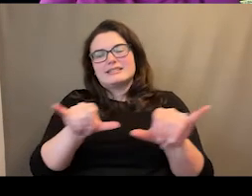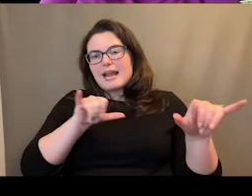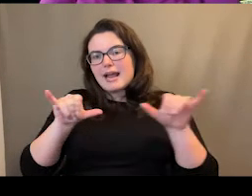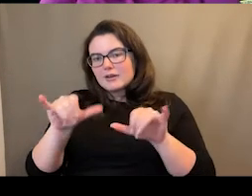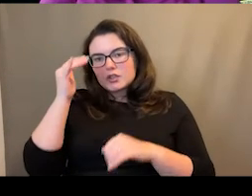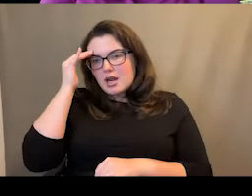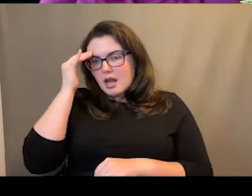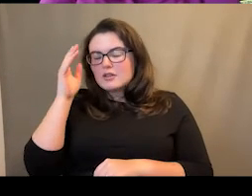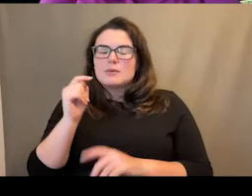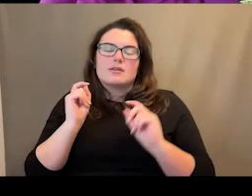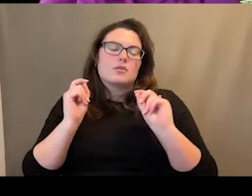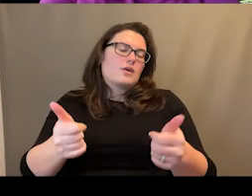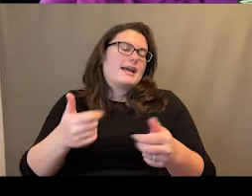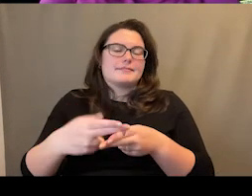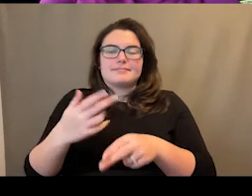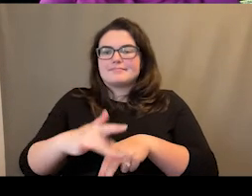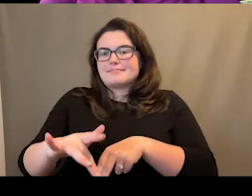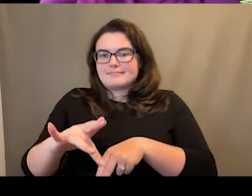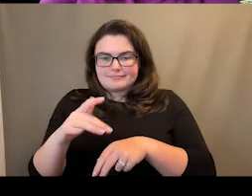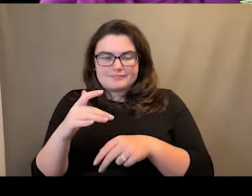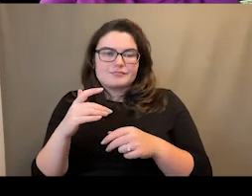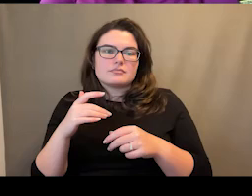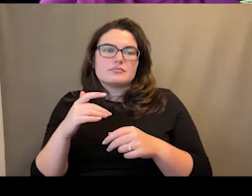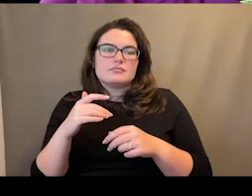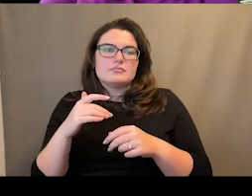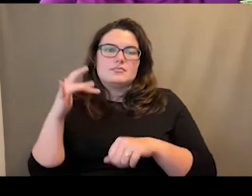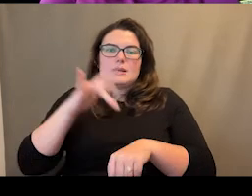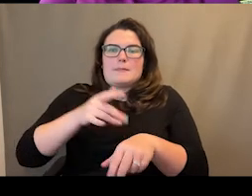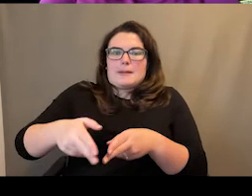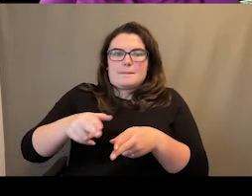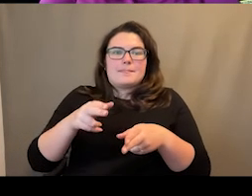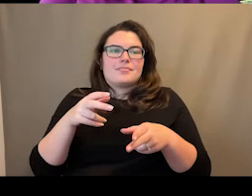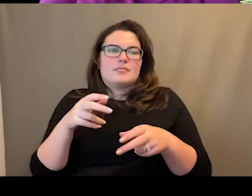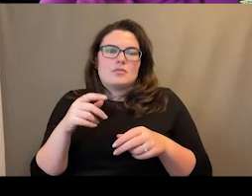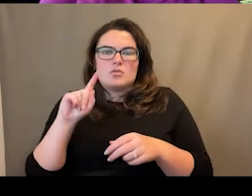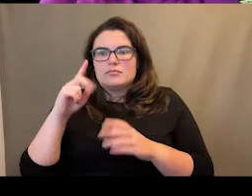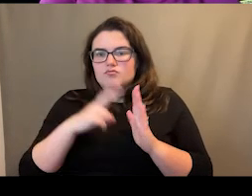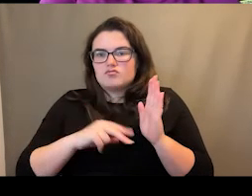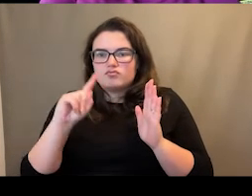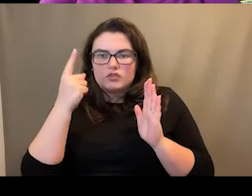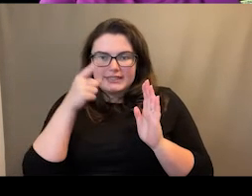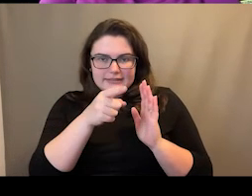but just to quickly go over them. Overlooking key aspect of the program announcement and requirements.